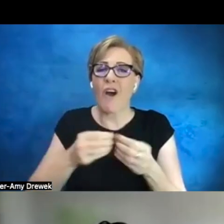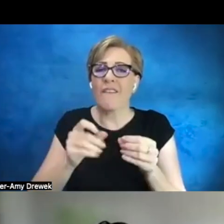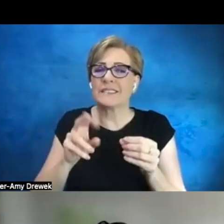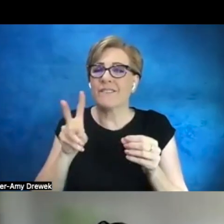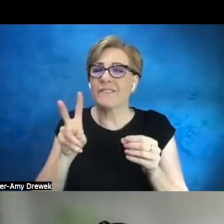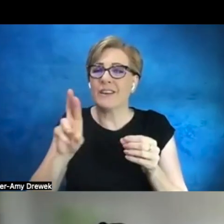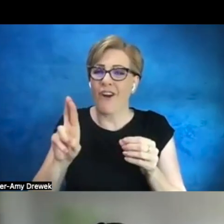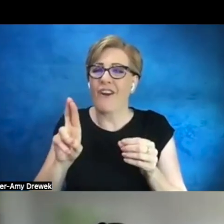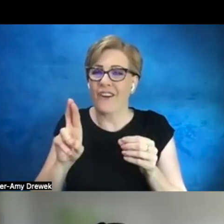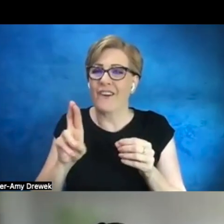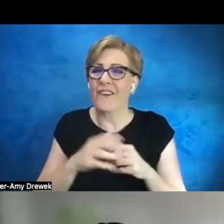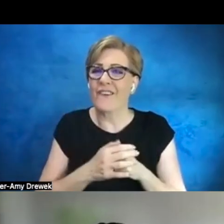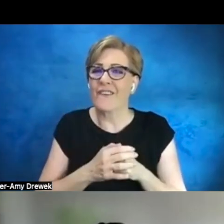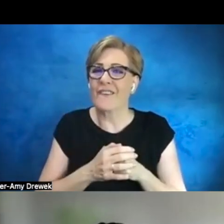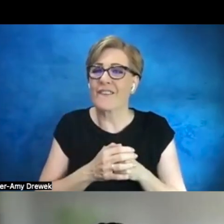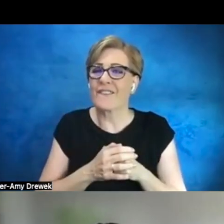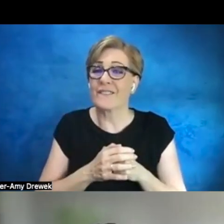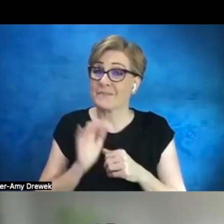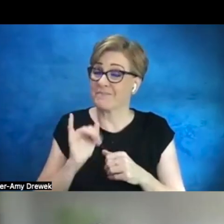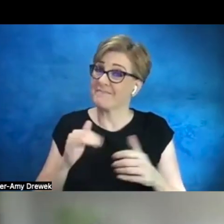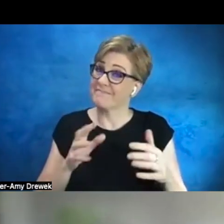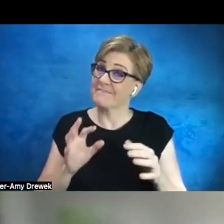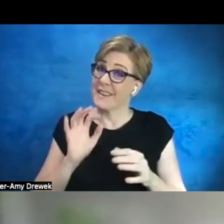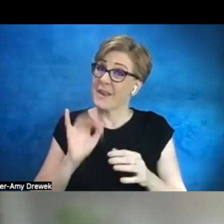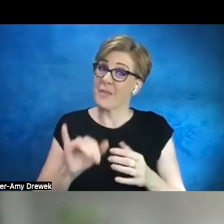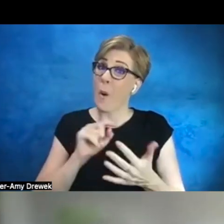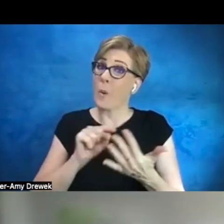dates are important to us and the people we serve. That's great. I'm really excited. When there